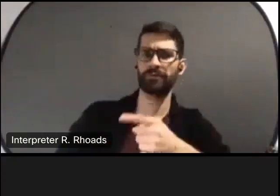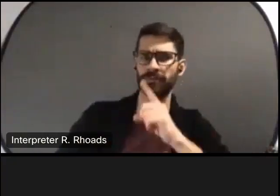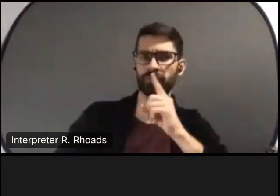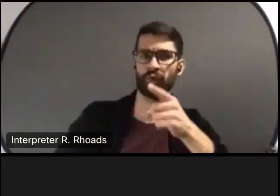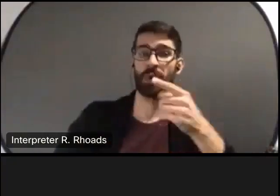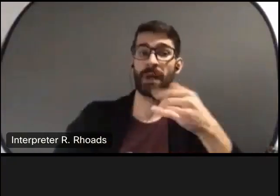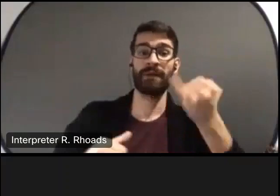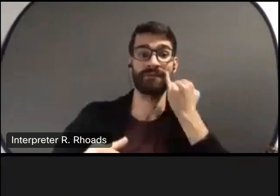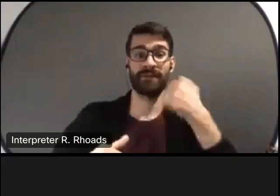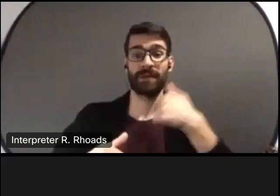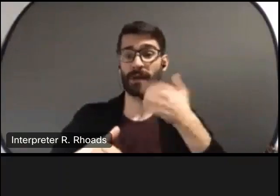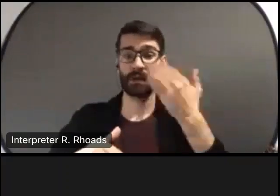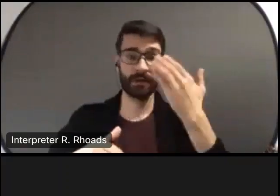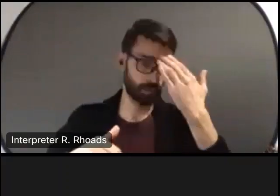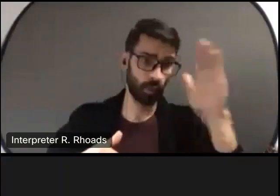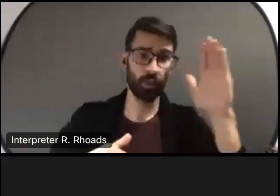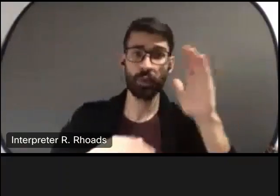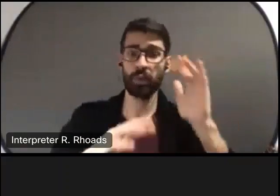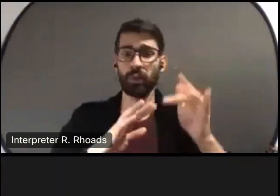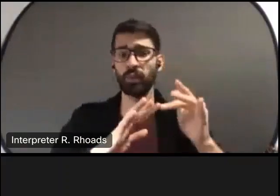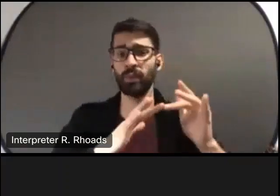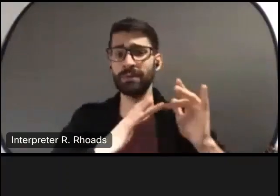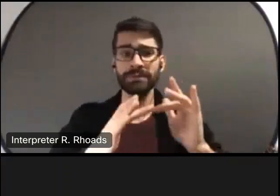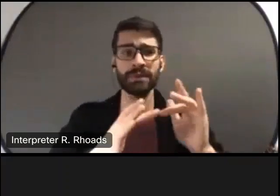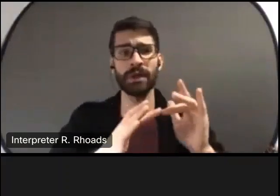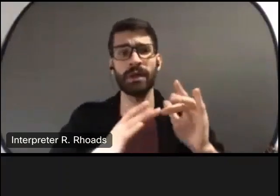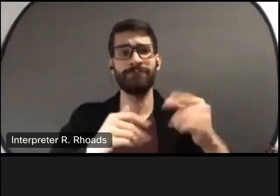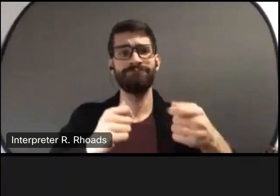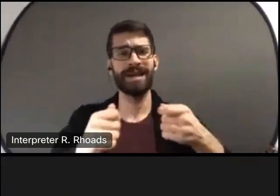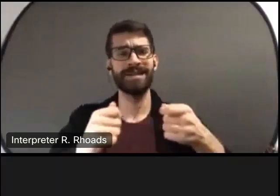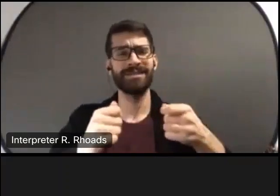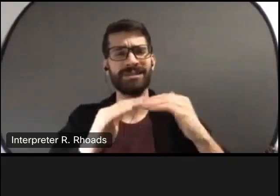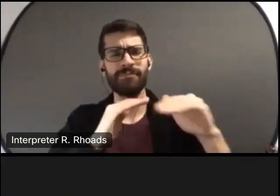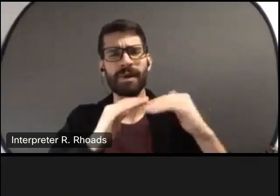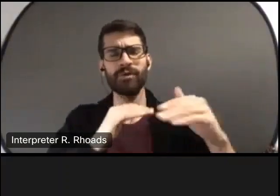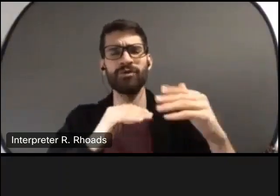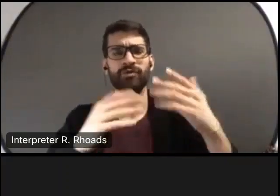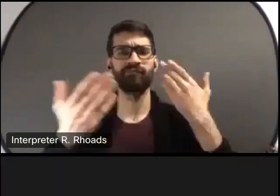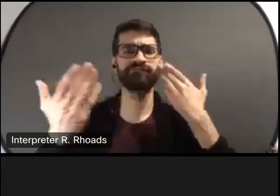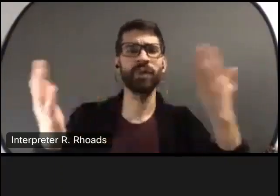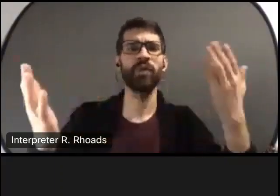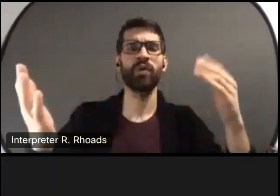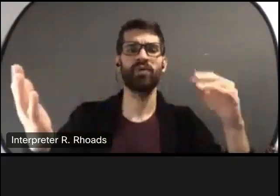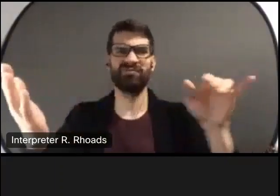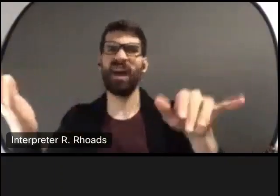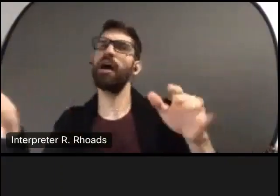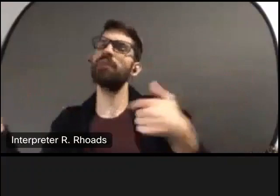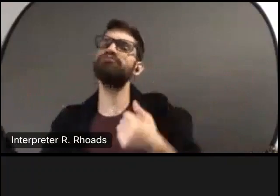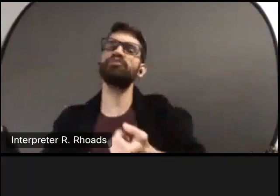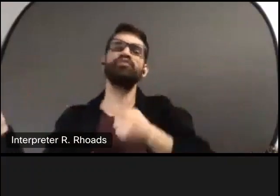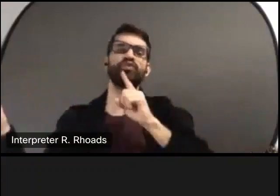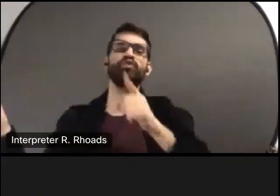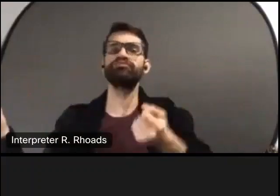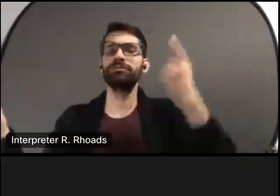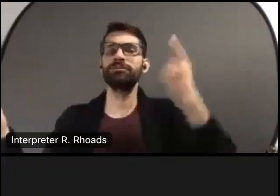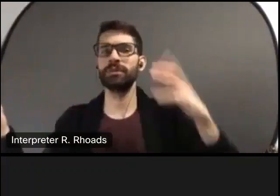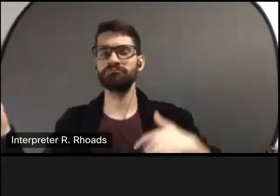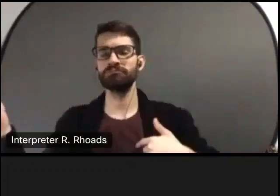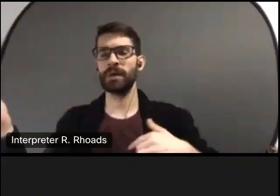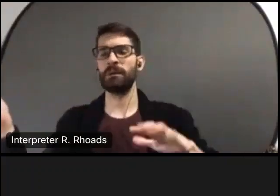do Websites and manage emails, I would understand that, but you know it can be